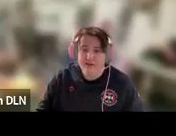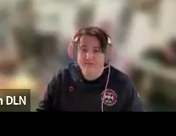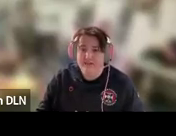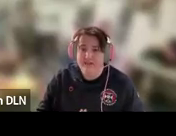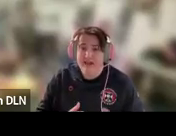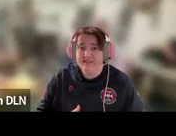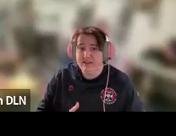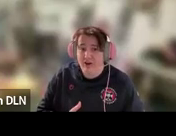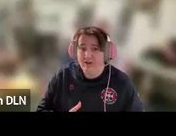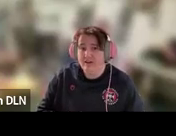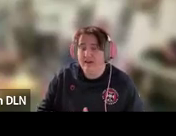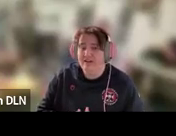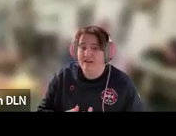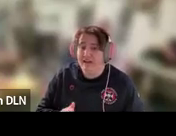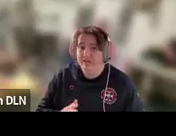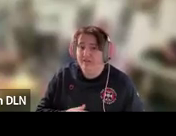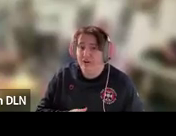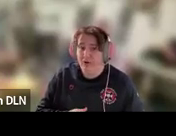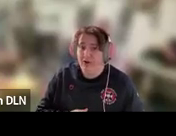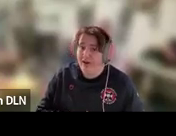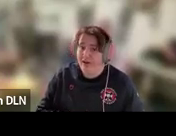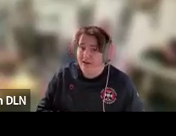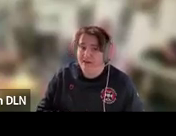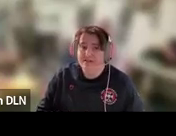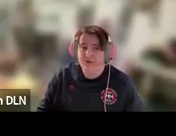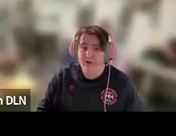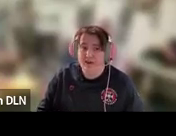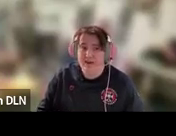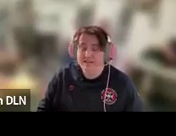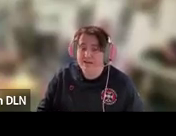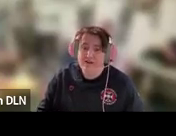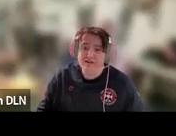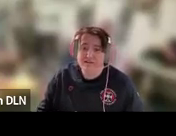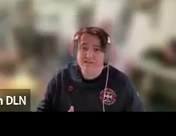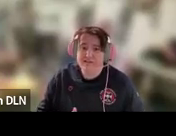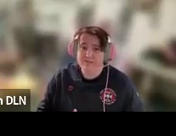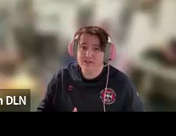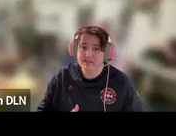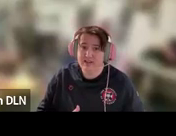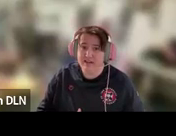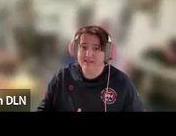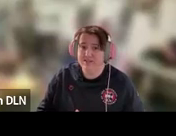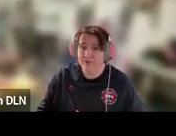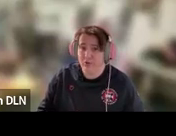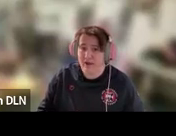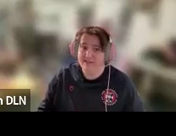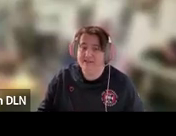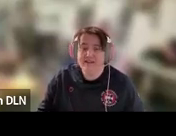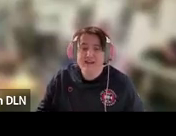is an SAR and an FOIA. So an SAR is a subject access request,